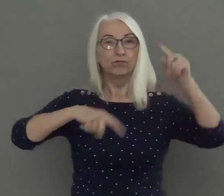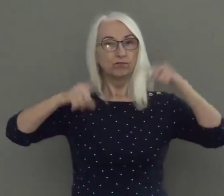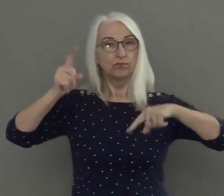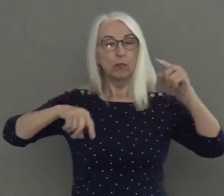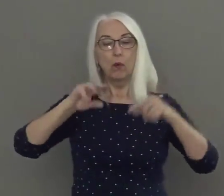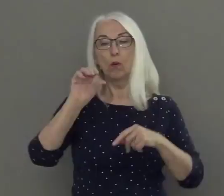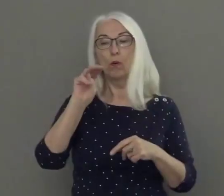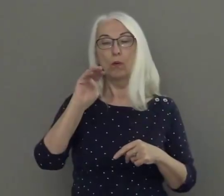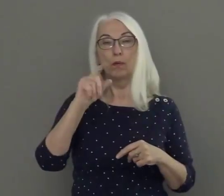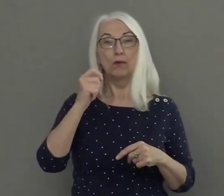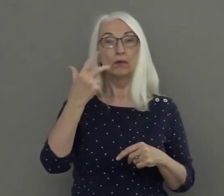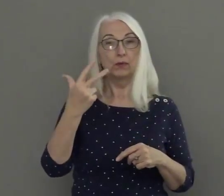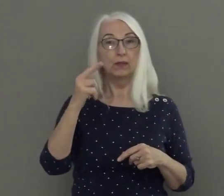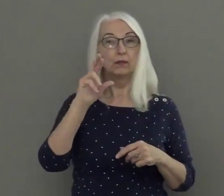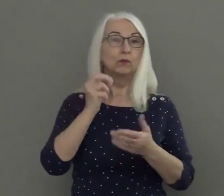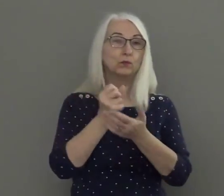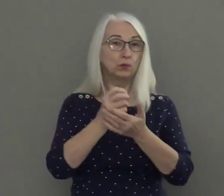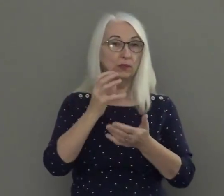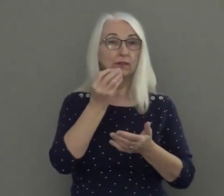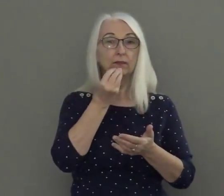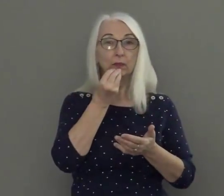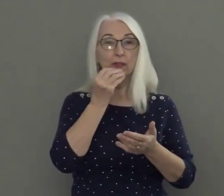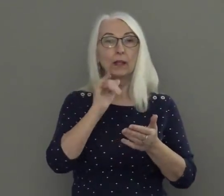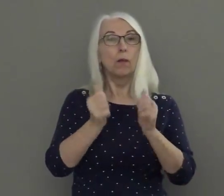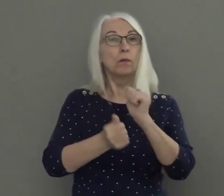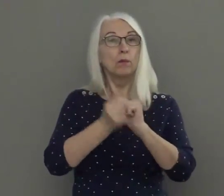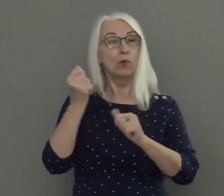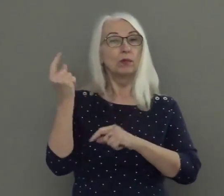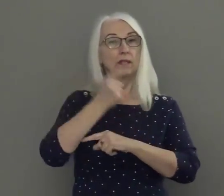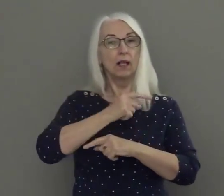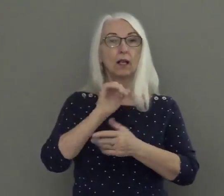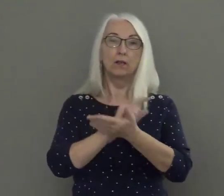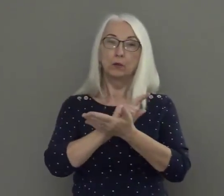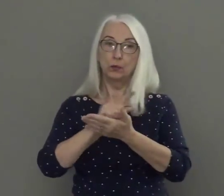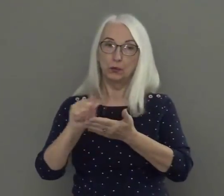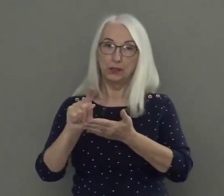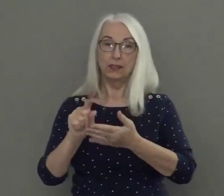variety of omega-3-rich foods most days of the week.